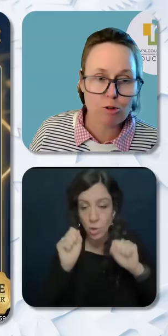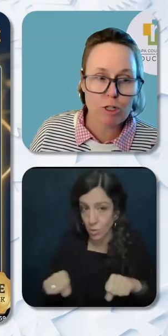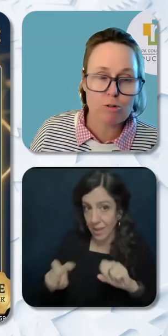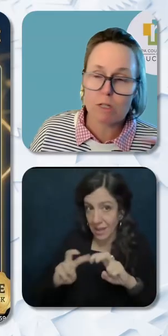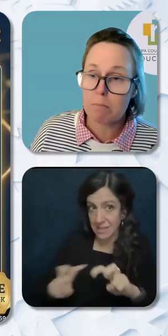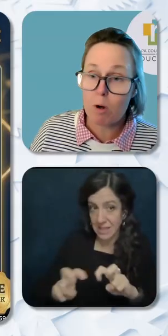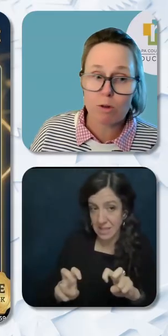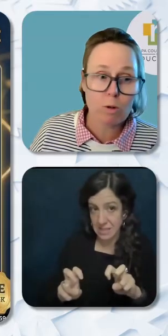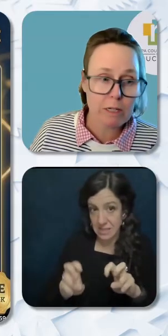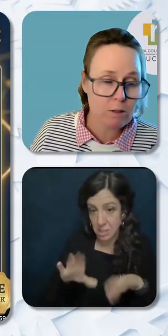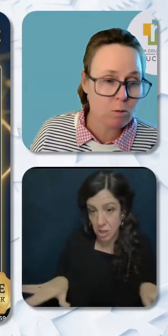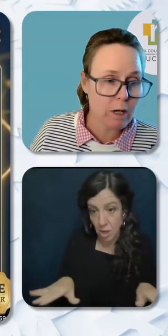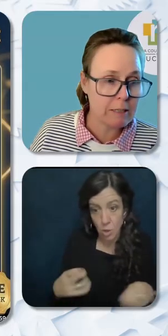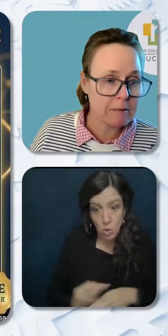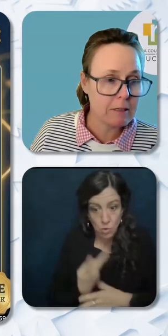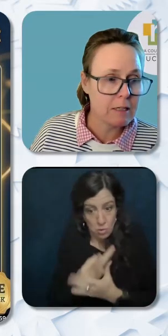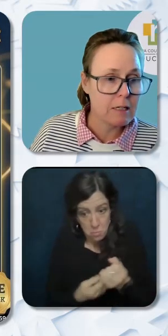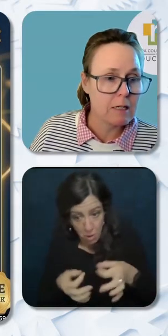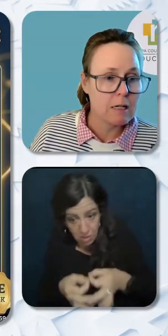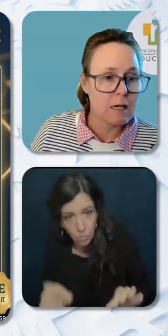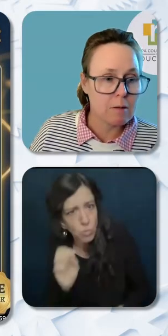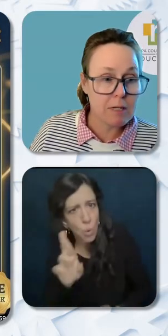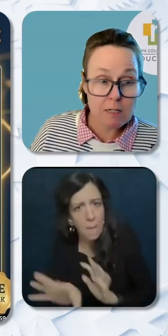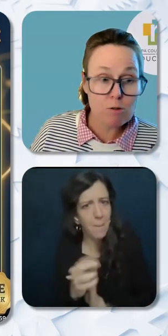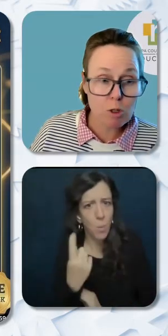The children using both, or either one.